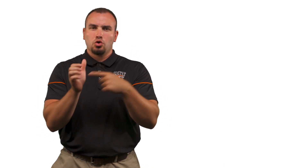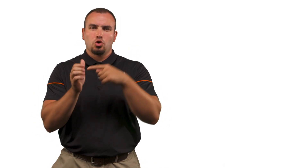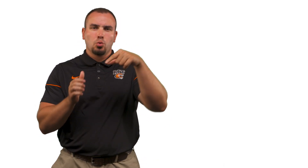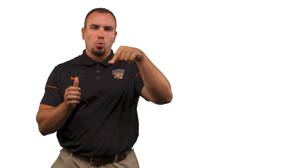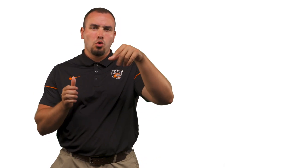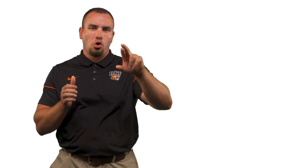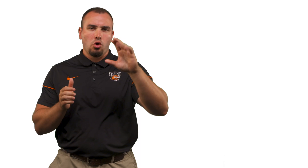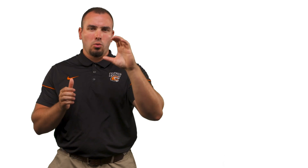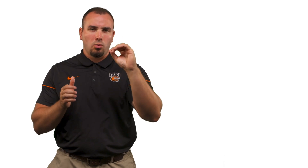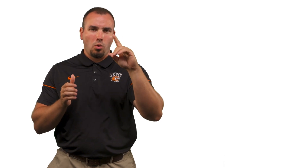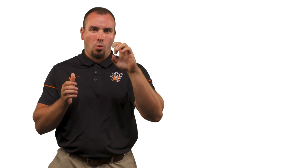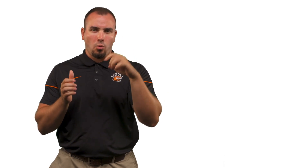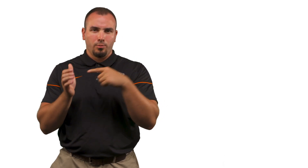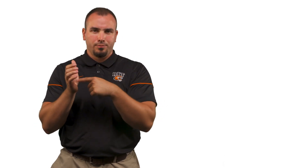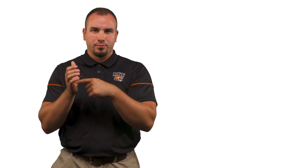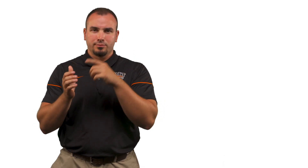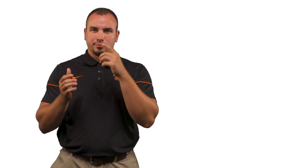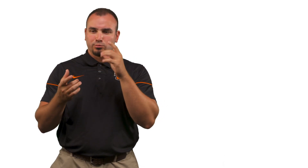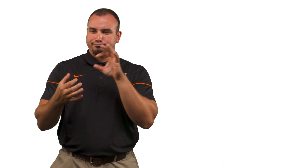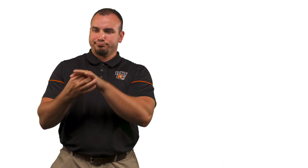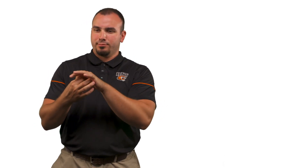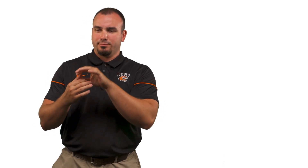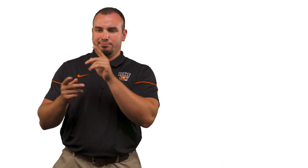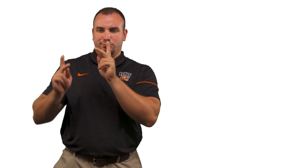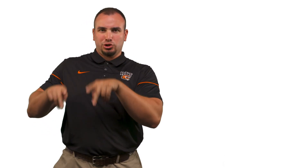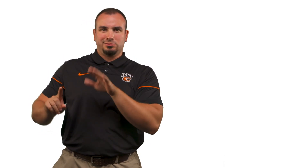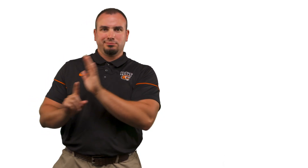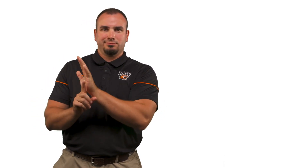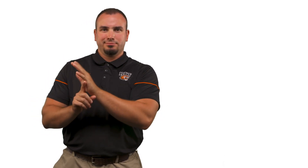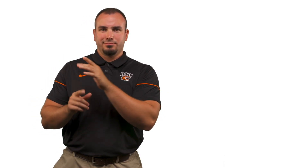Location Check-In uses unique QR codes to